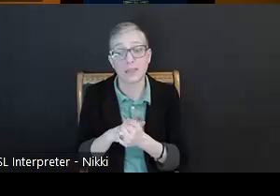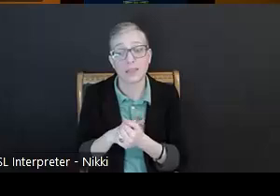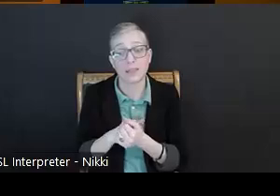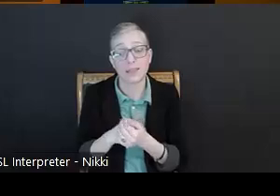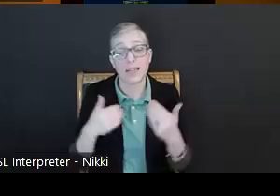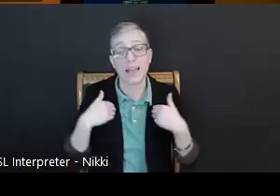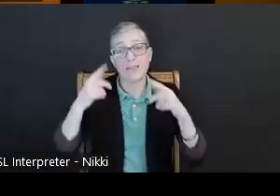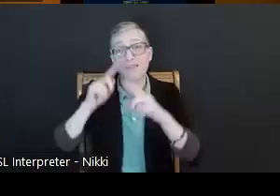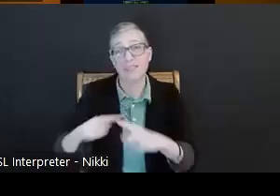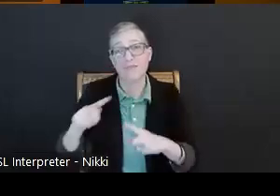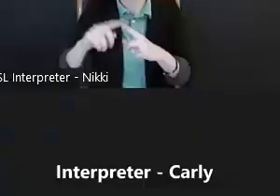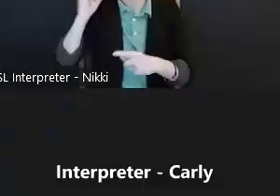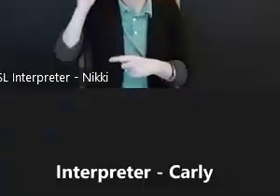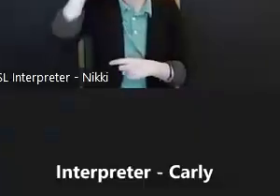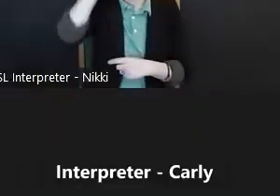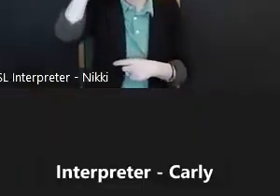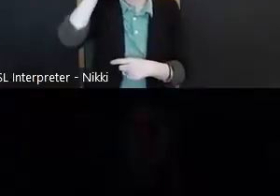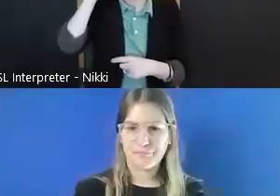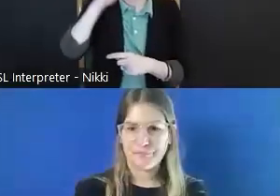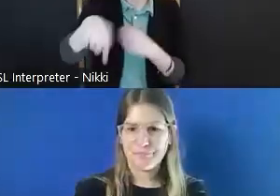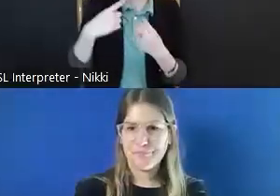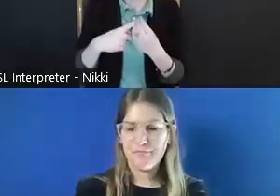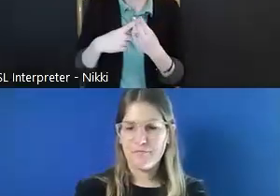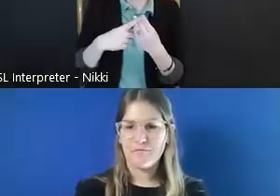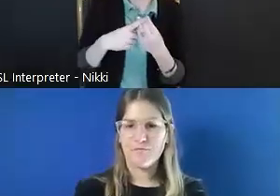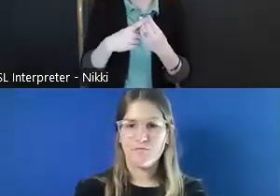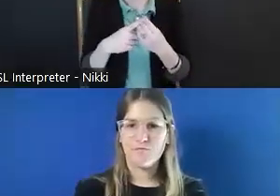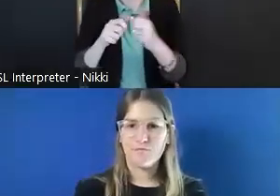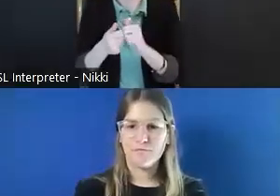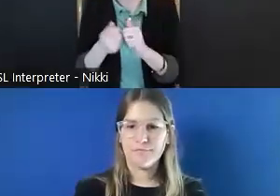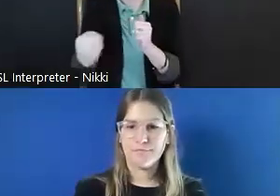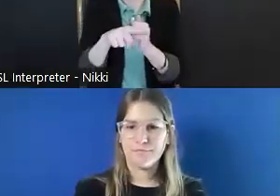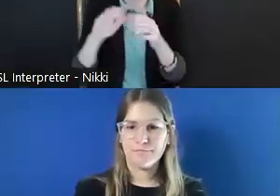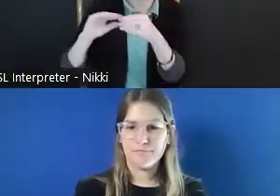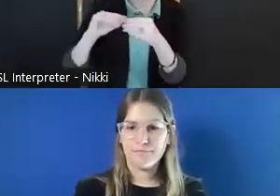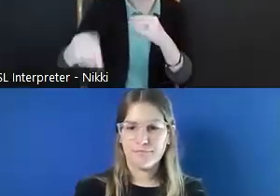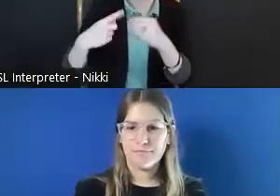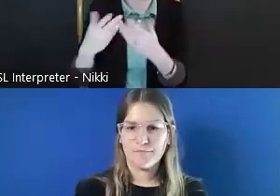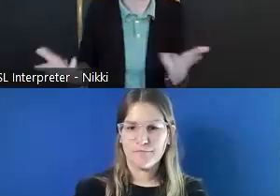settings um and then I wanted to make a point too about this idea of Shifting diets you know there